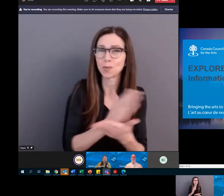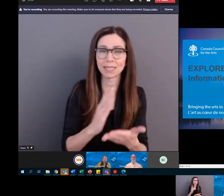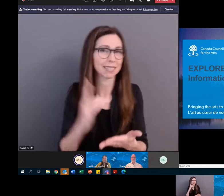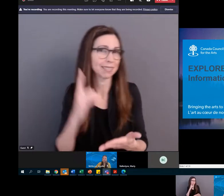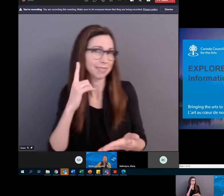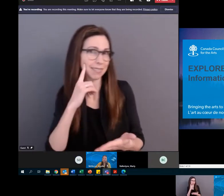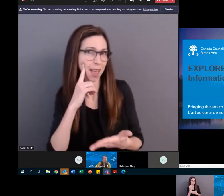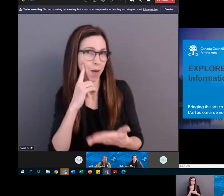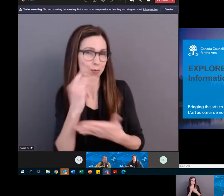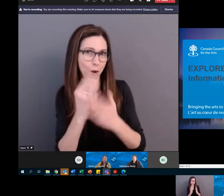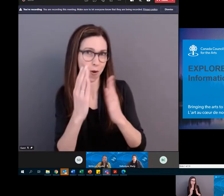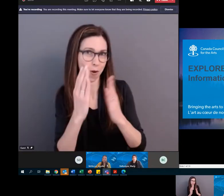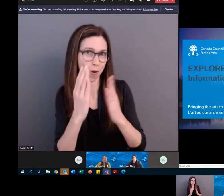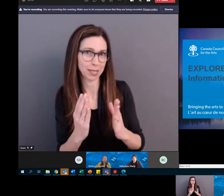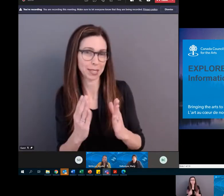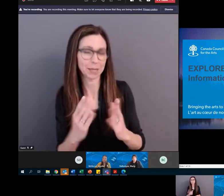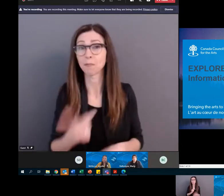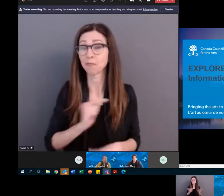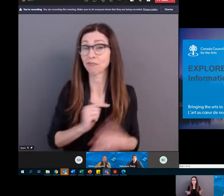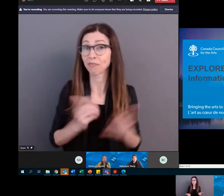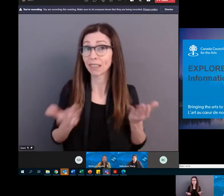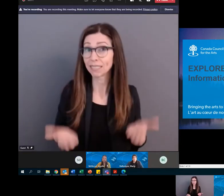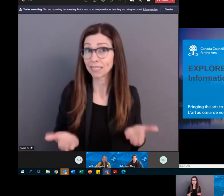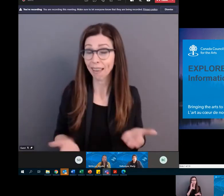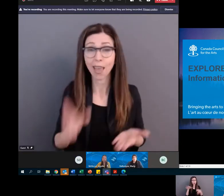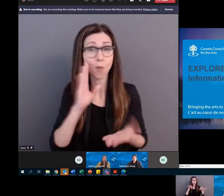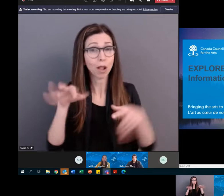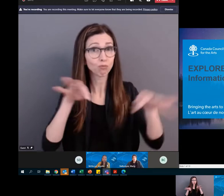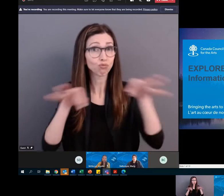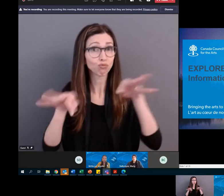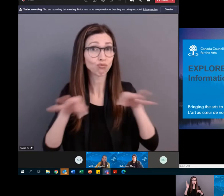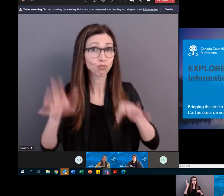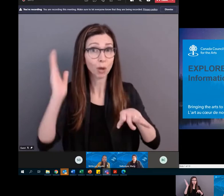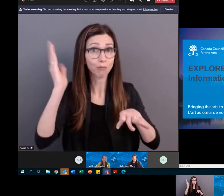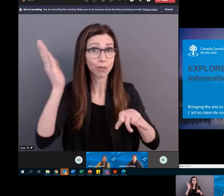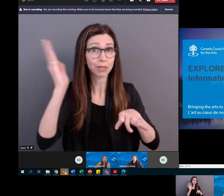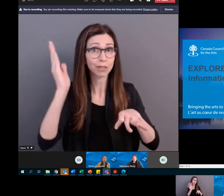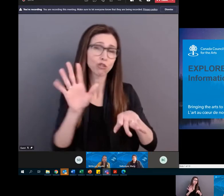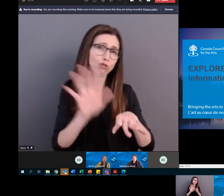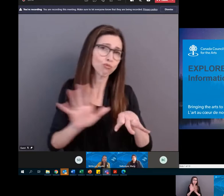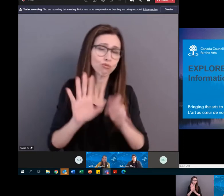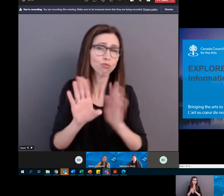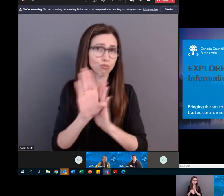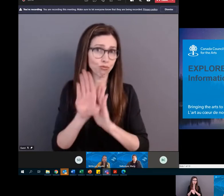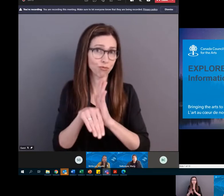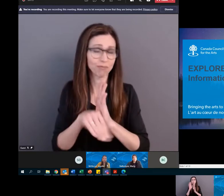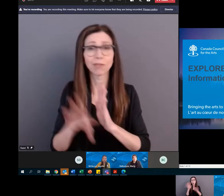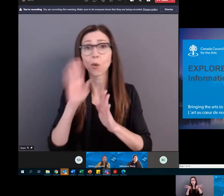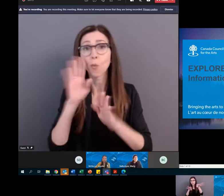Today's presentation is approximately 30 minutes long and we are going to go over the basics of the Explore and Create